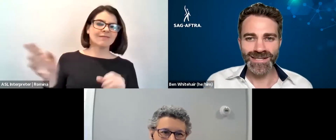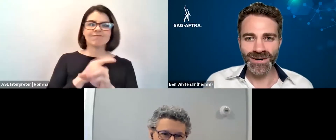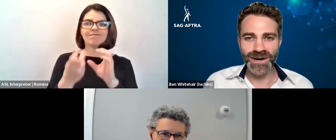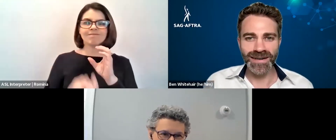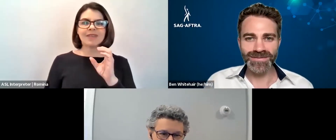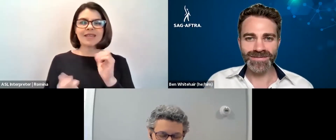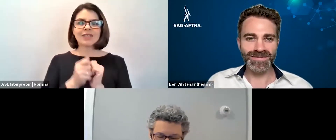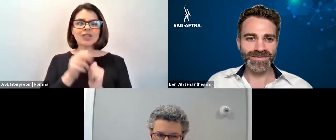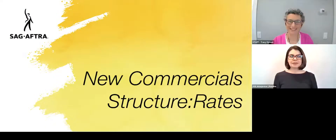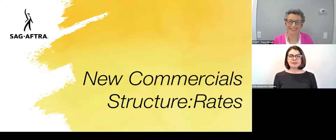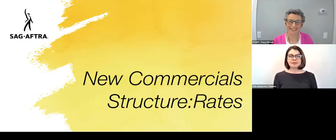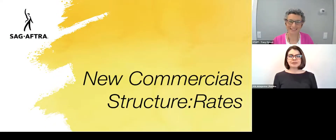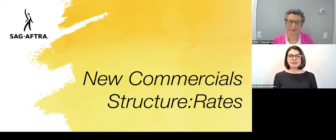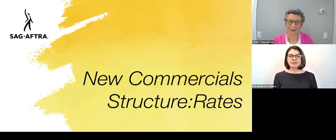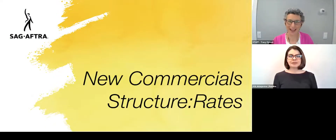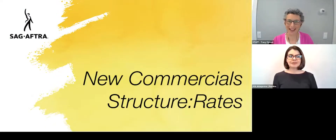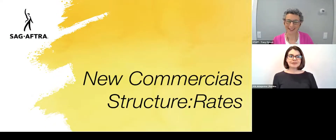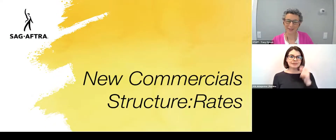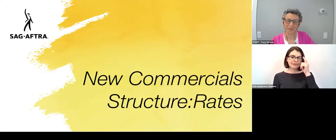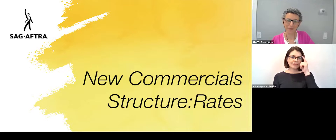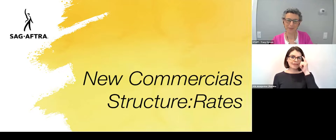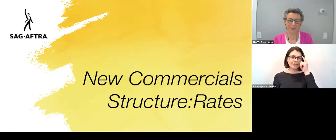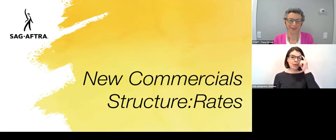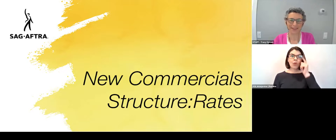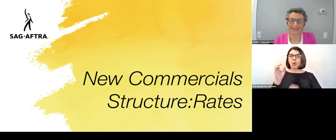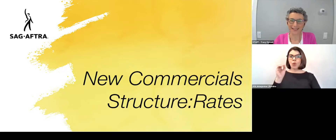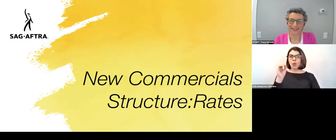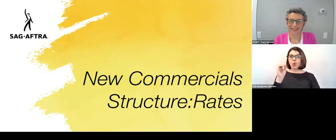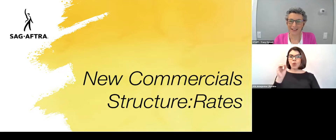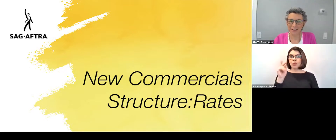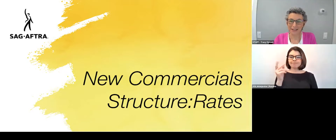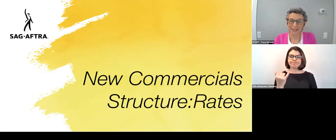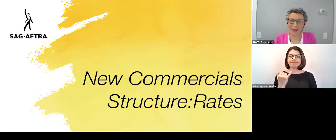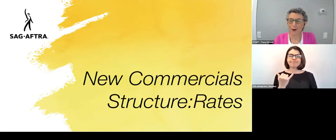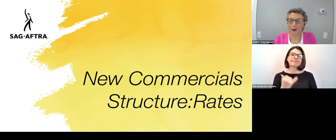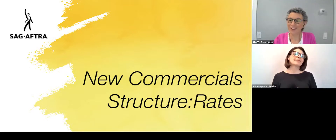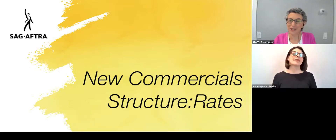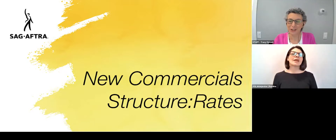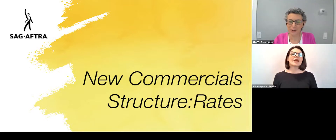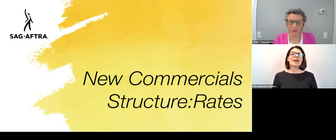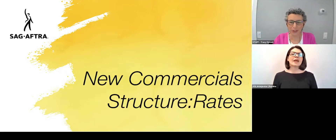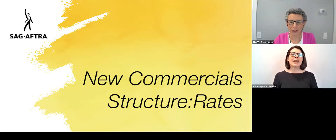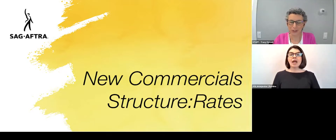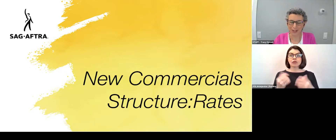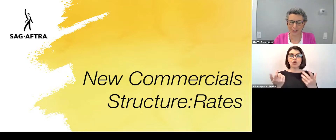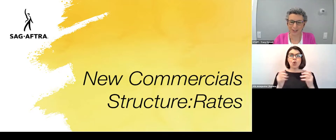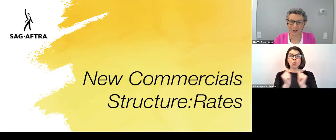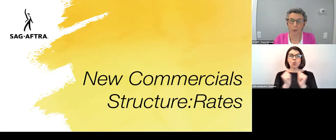Let's do it. Okay [Ben] There we go. So under the new commercial structure